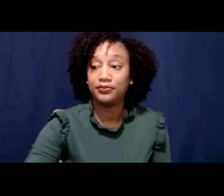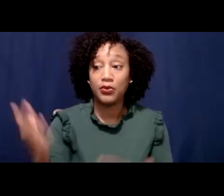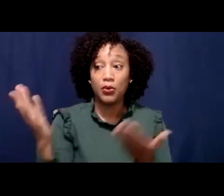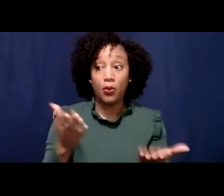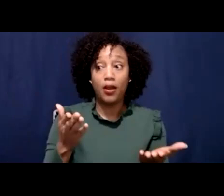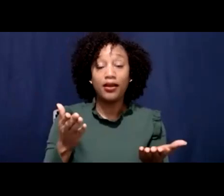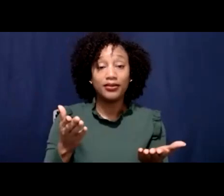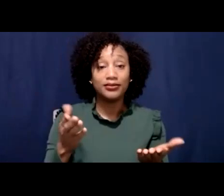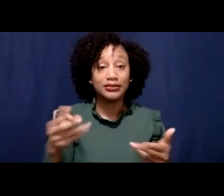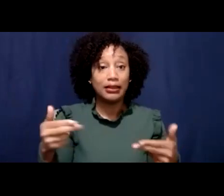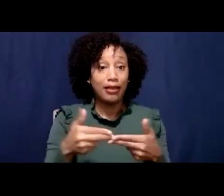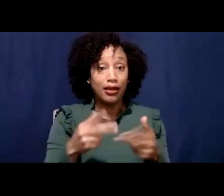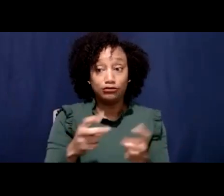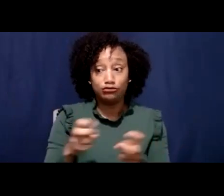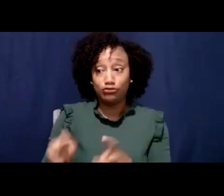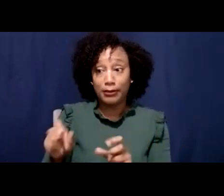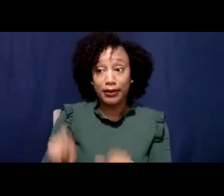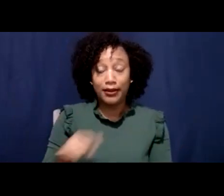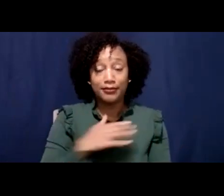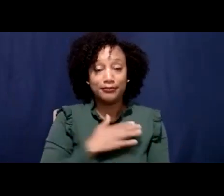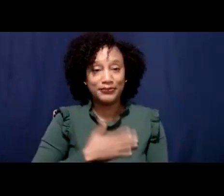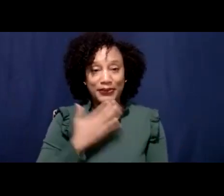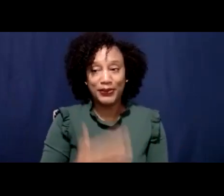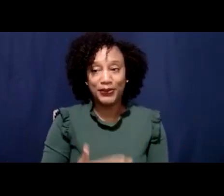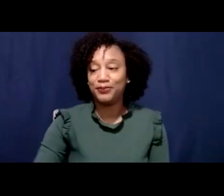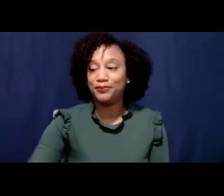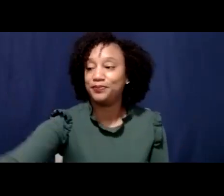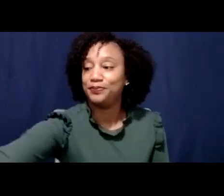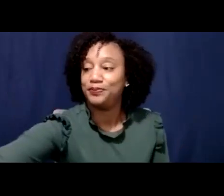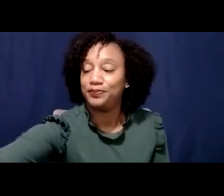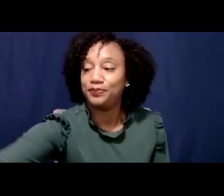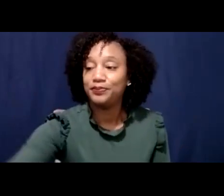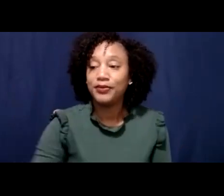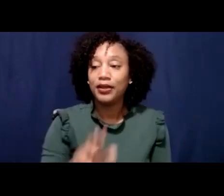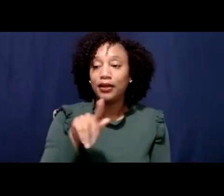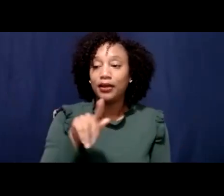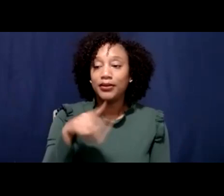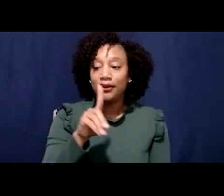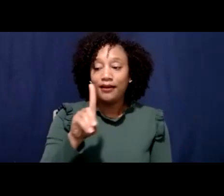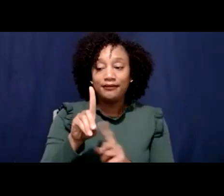I'd be so grateful. Please know that the PDF has been built with accessibility principles